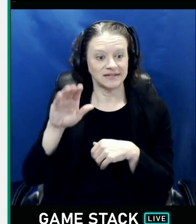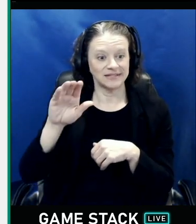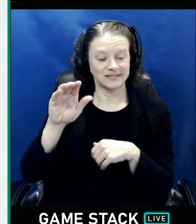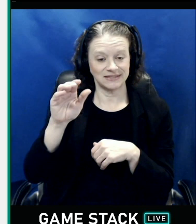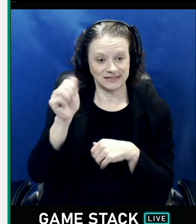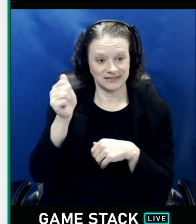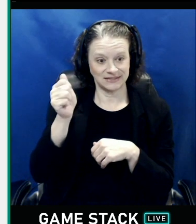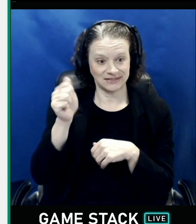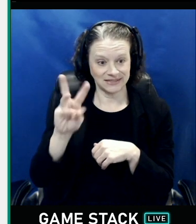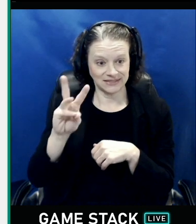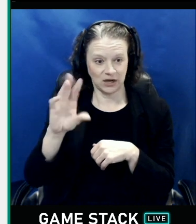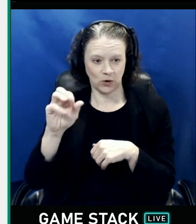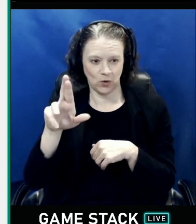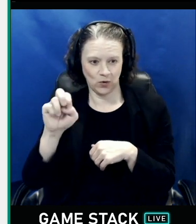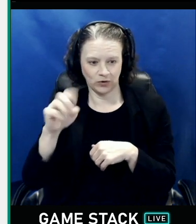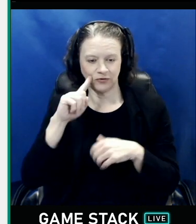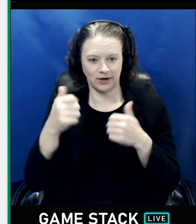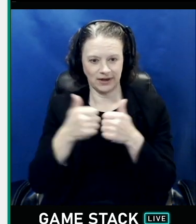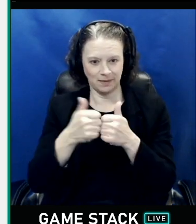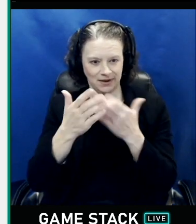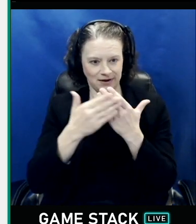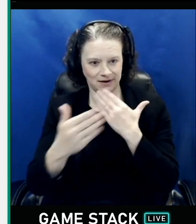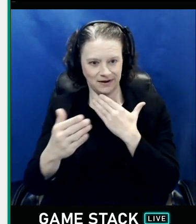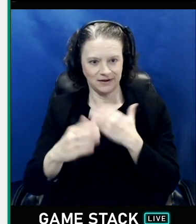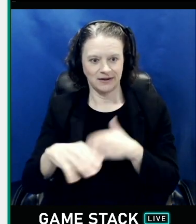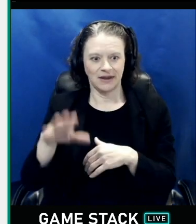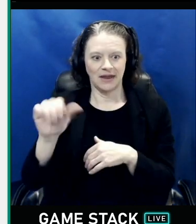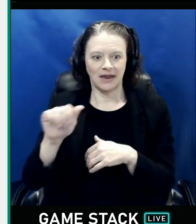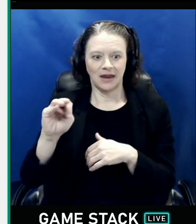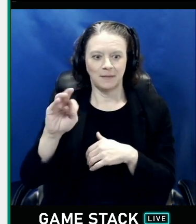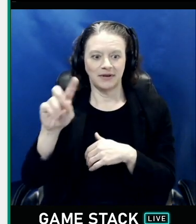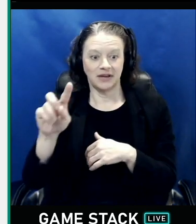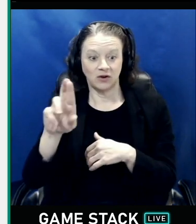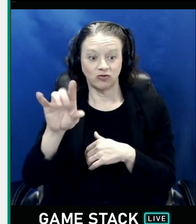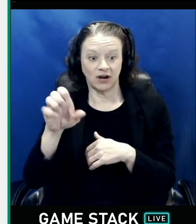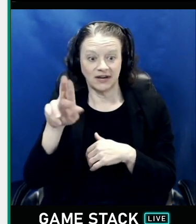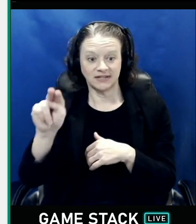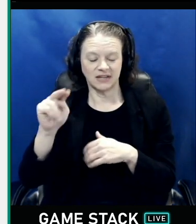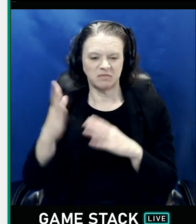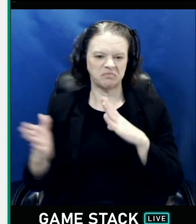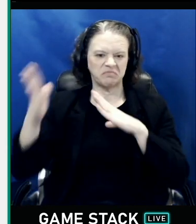for gaming and beyond. Finally, AMD Ryzen 3000 series high-end desktop processors,